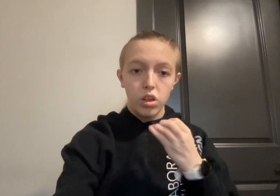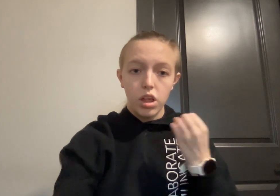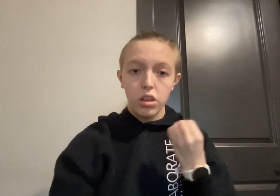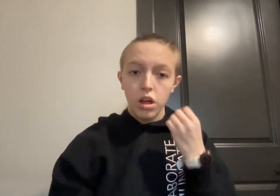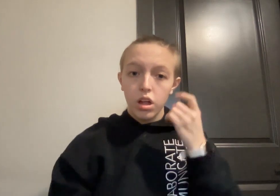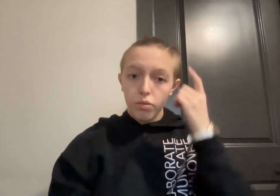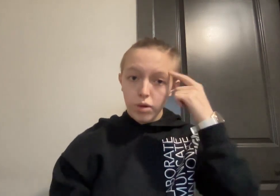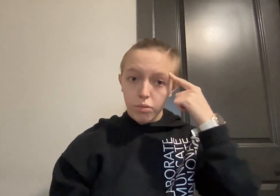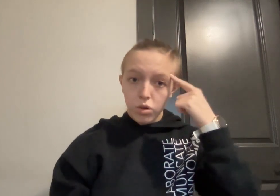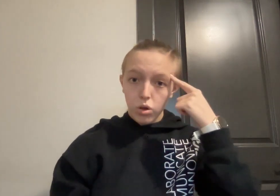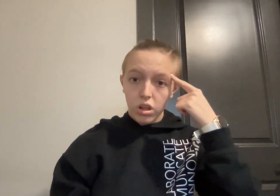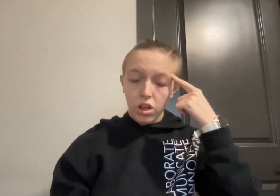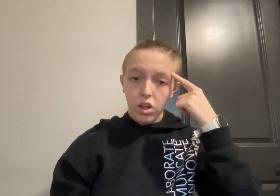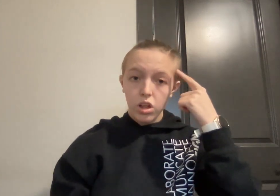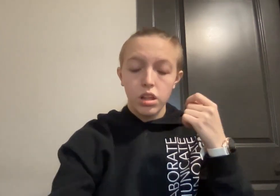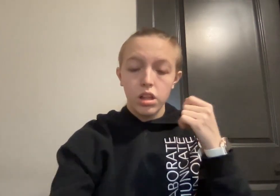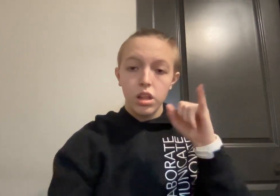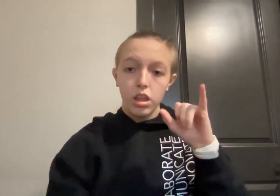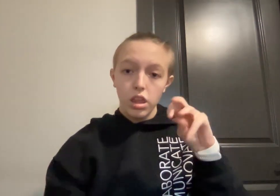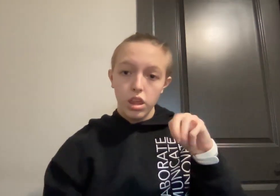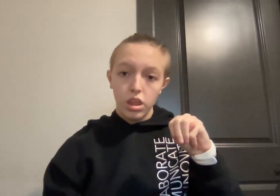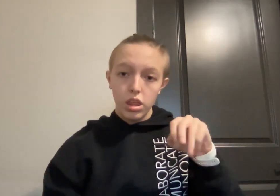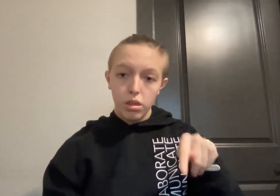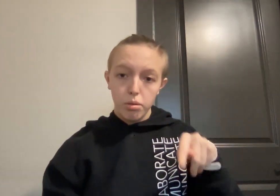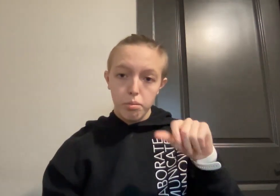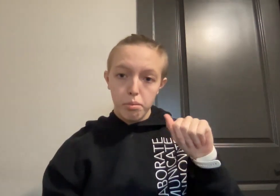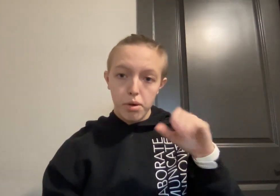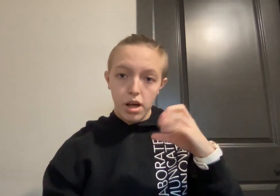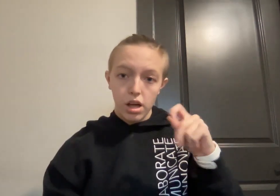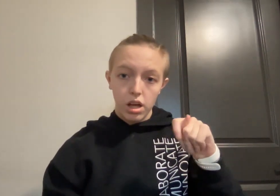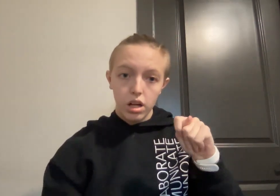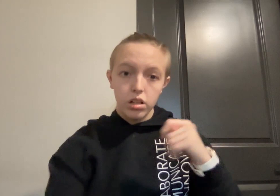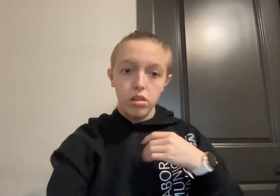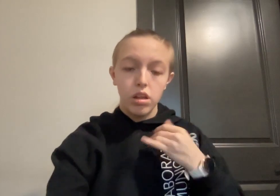and mentally impact